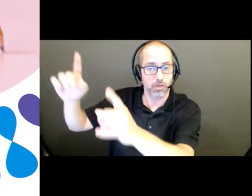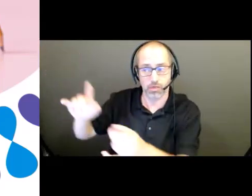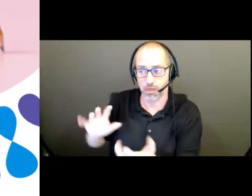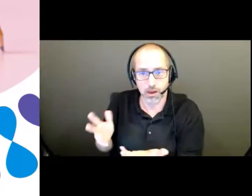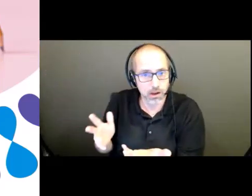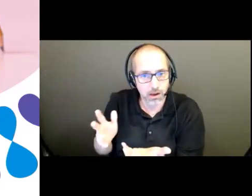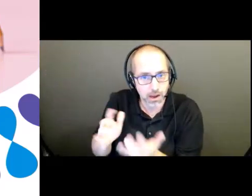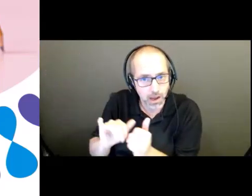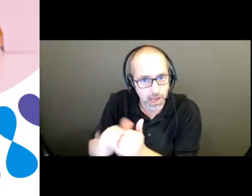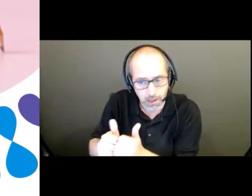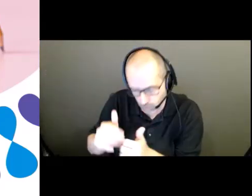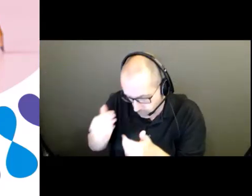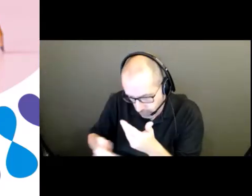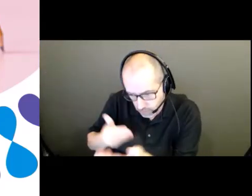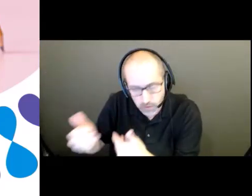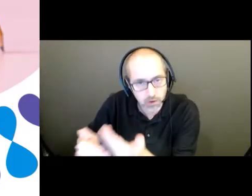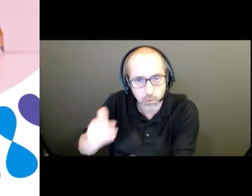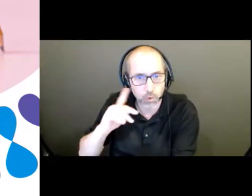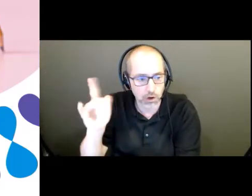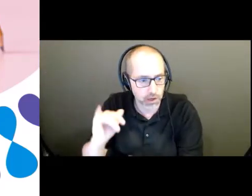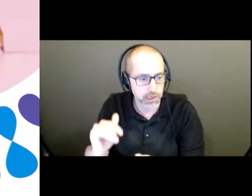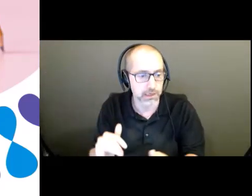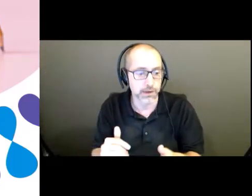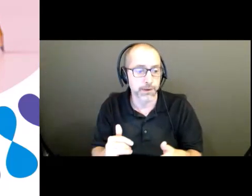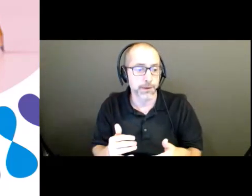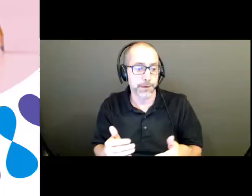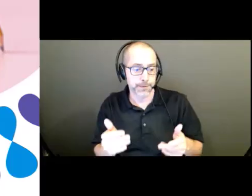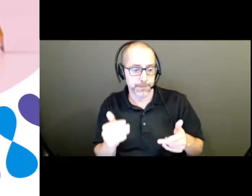Make sure that this is the right funding opportunity for you.